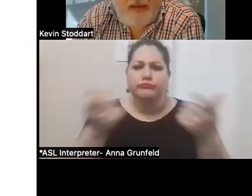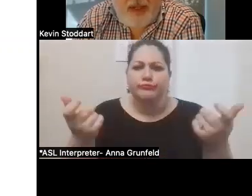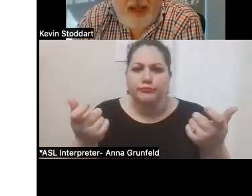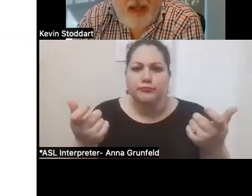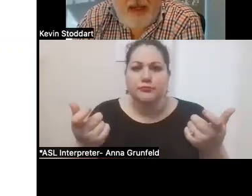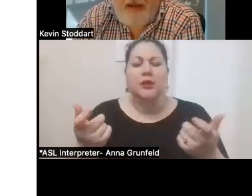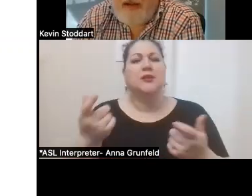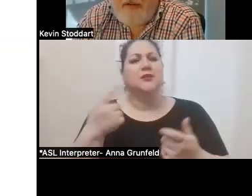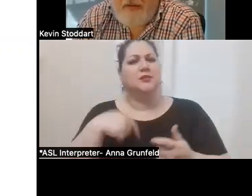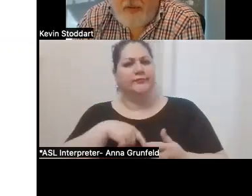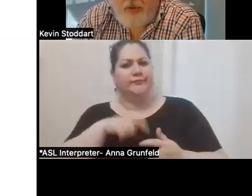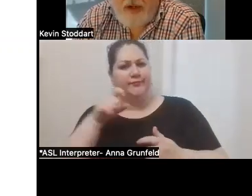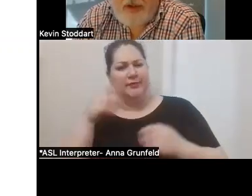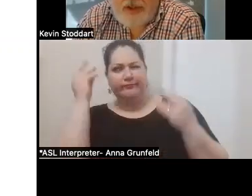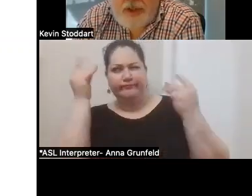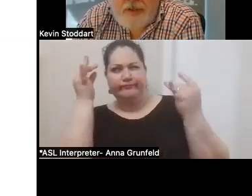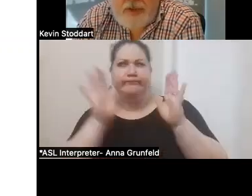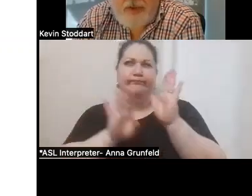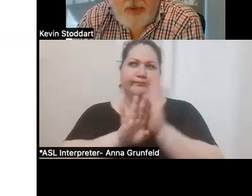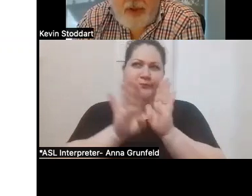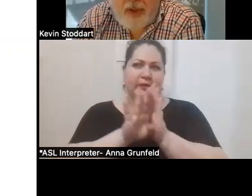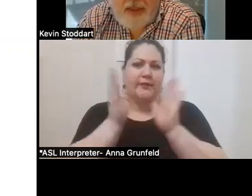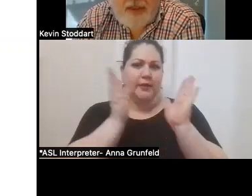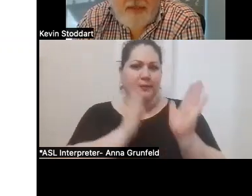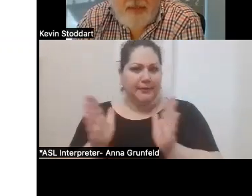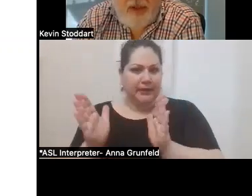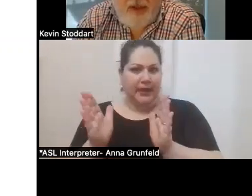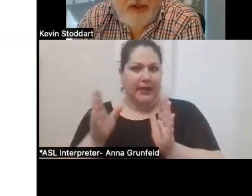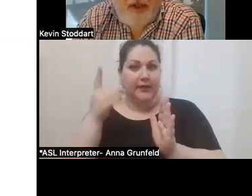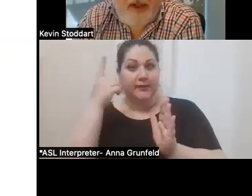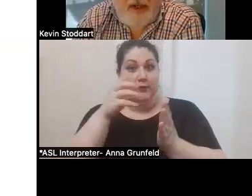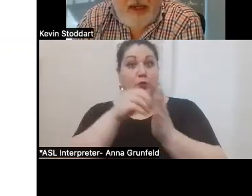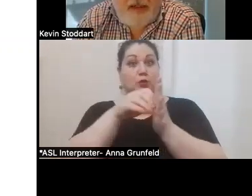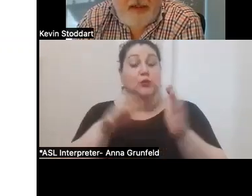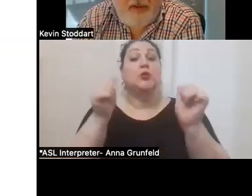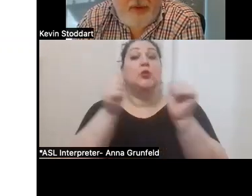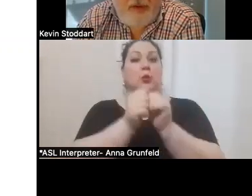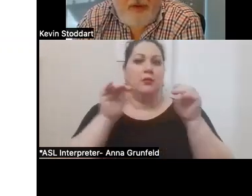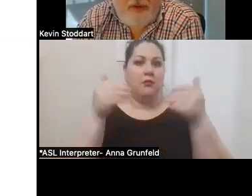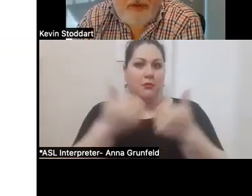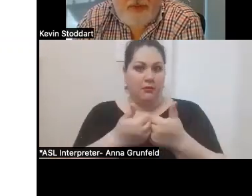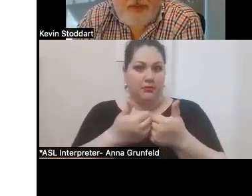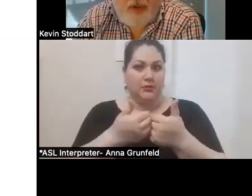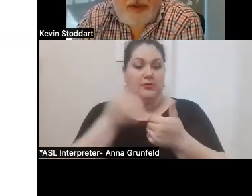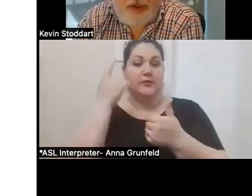a plan for students with autism to connect with local supports.